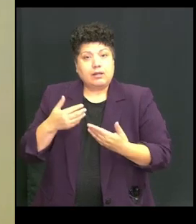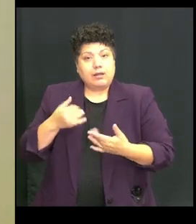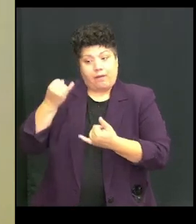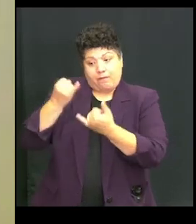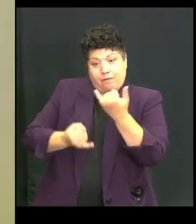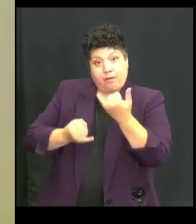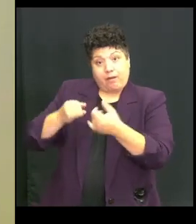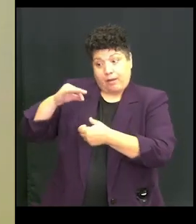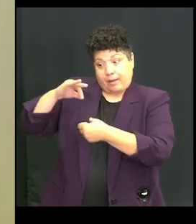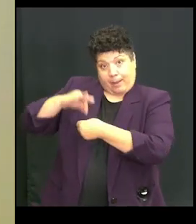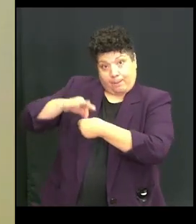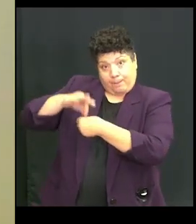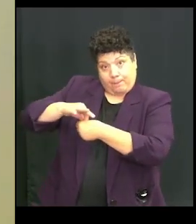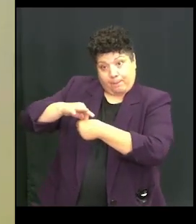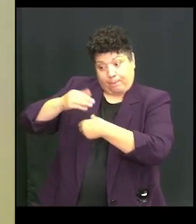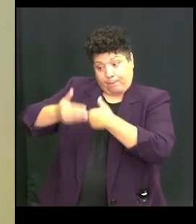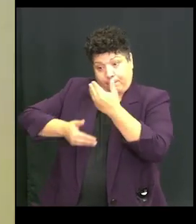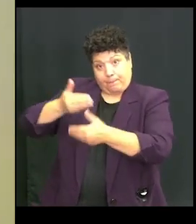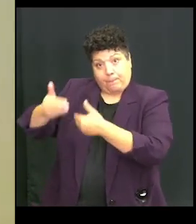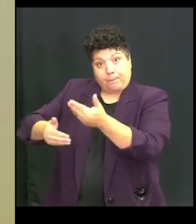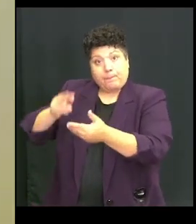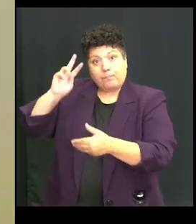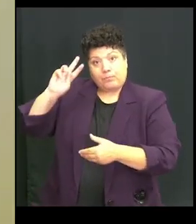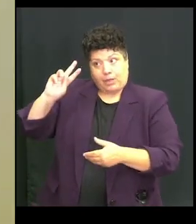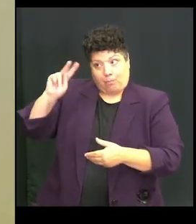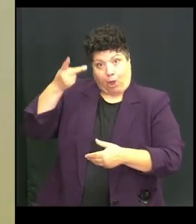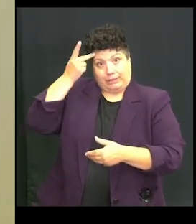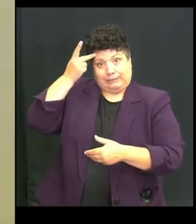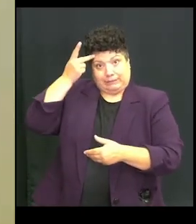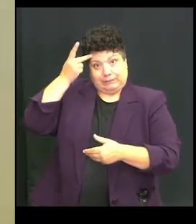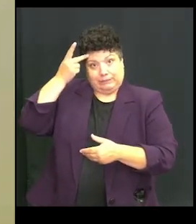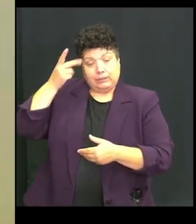when politics was at its height, most polarized,